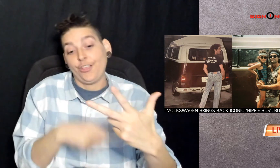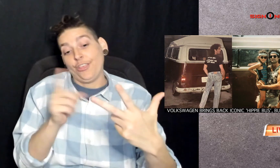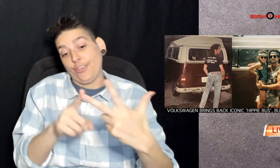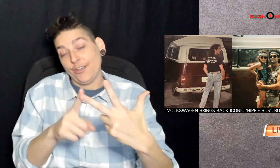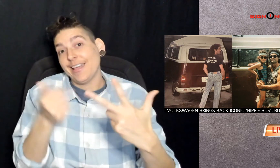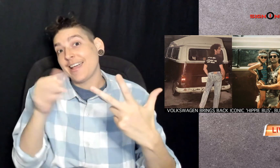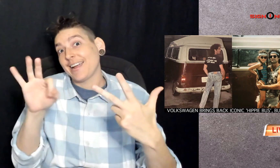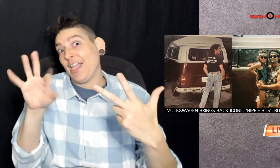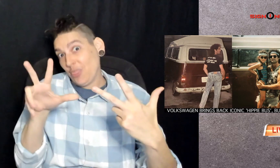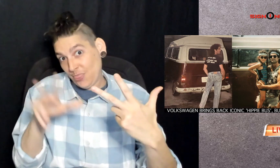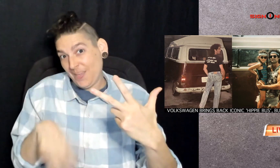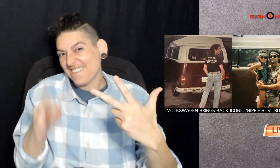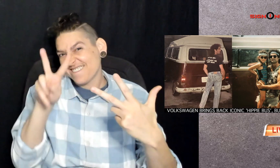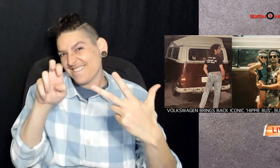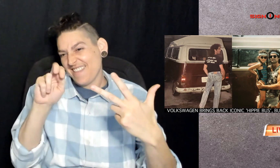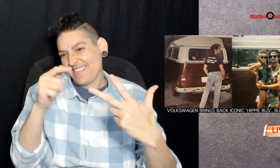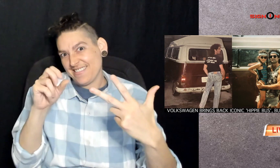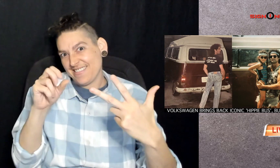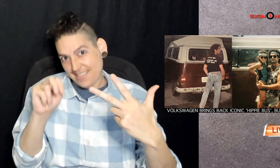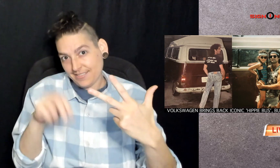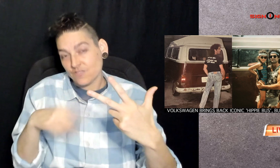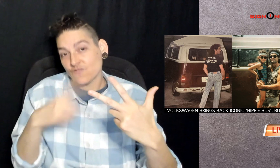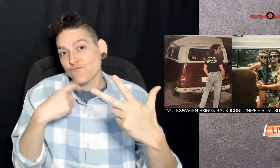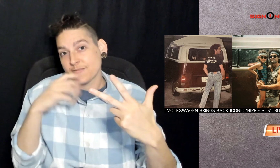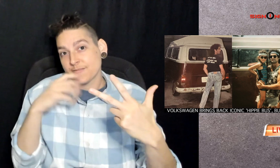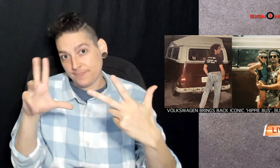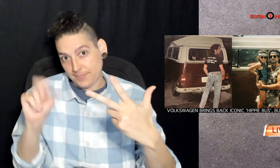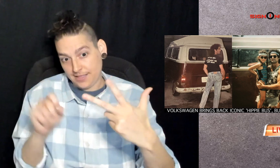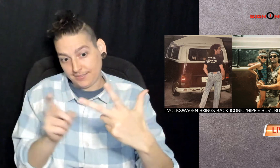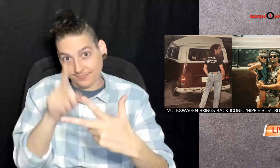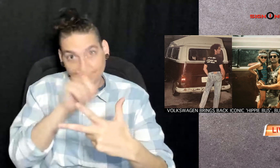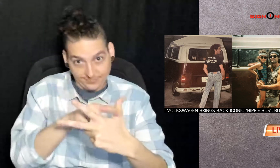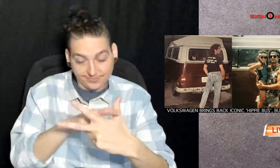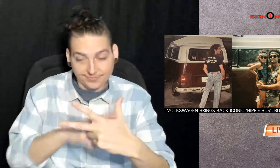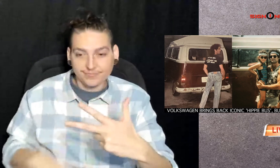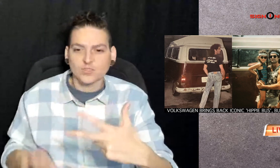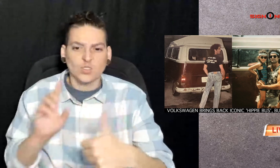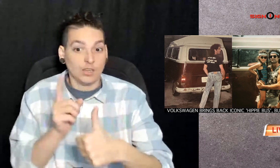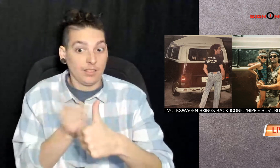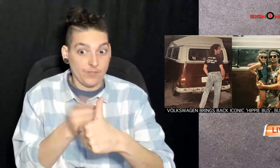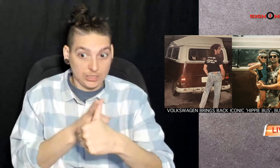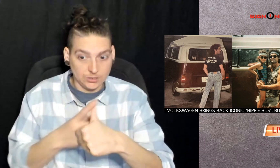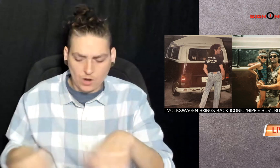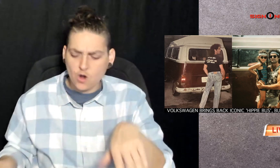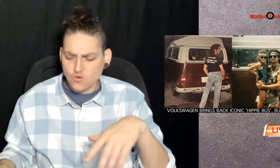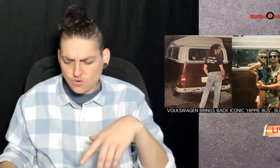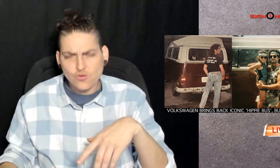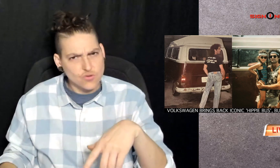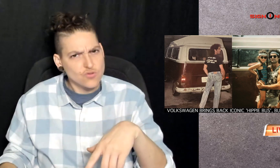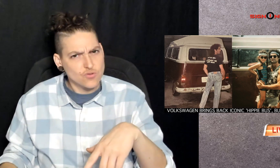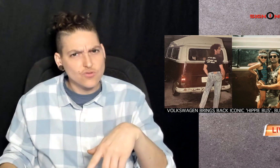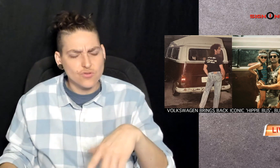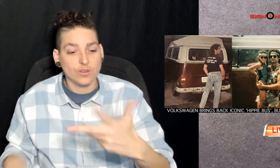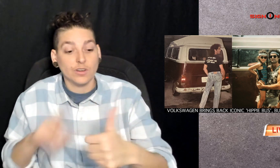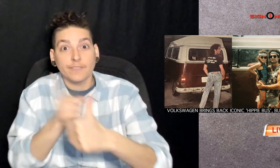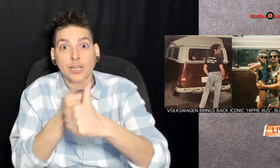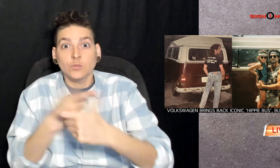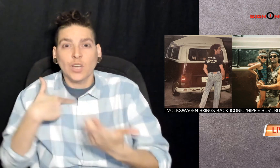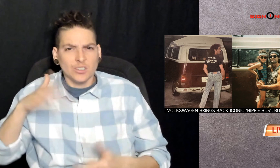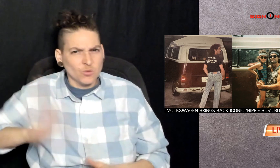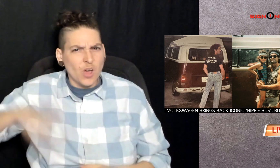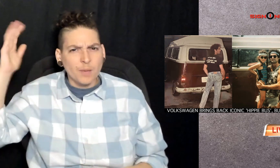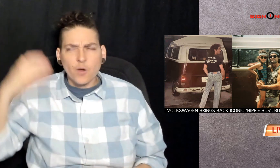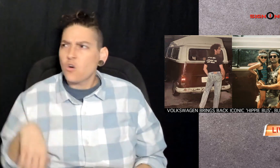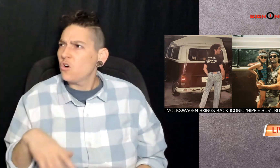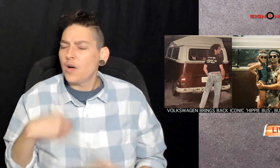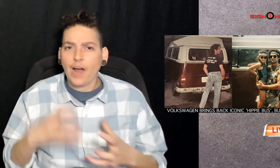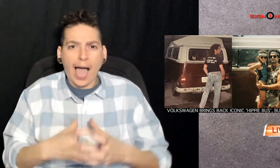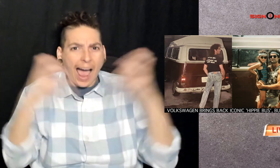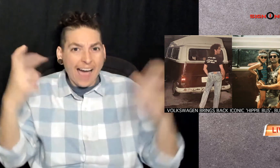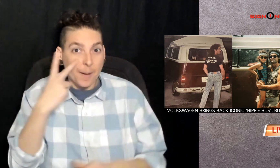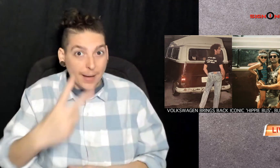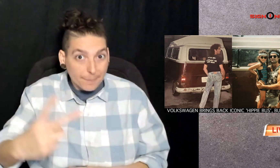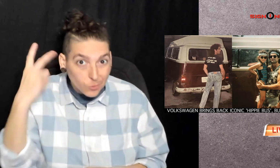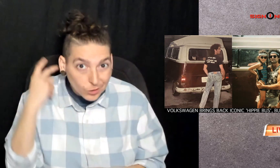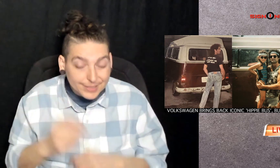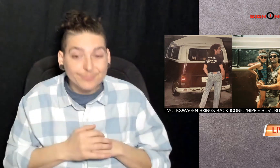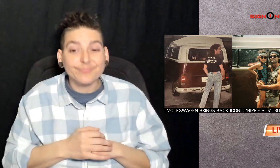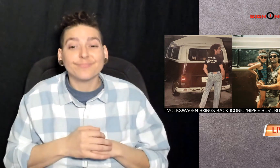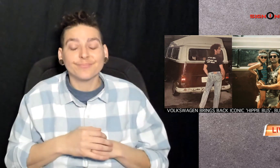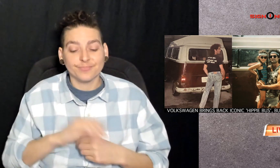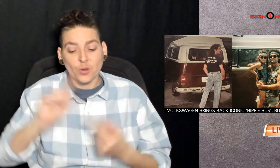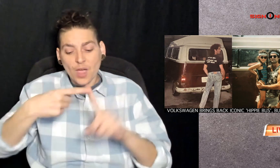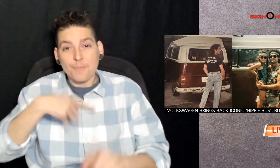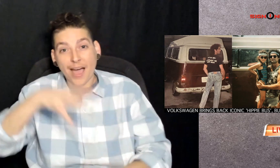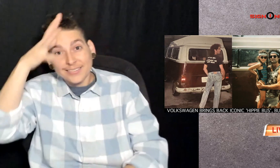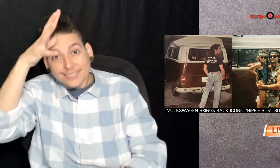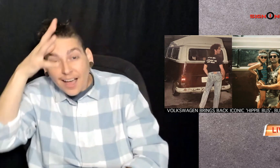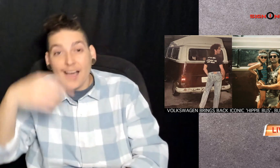third one he bought in 1993 now the first VW I got a lot of memories of that one my